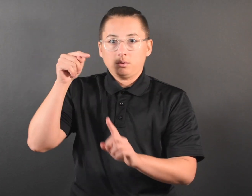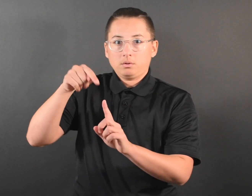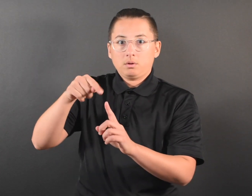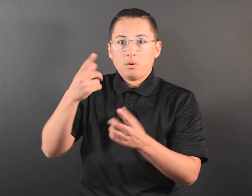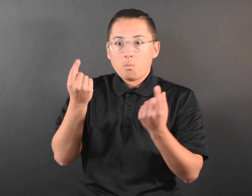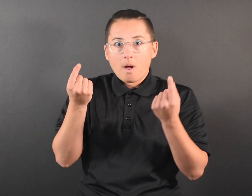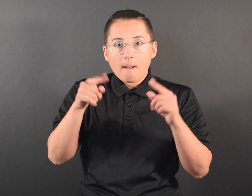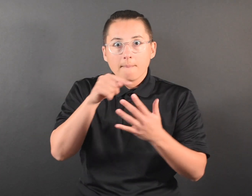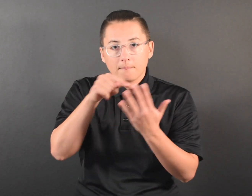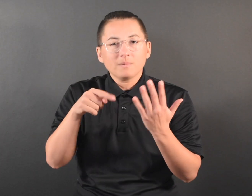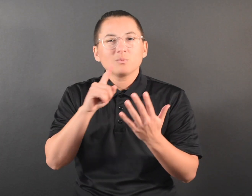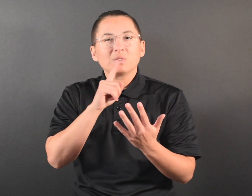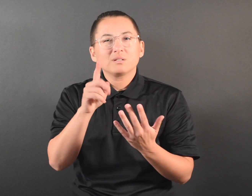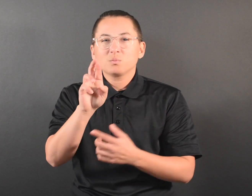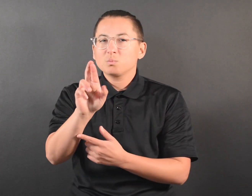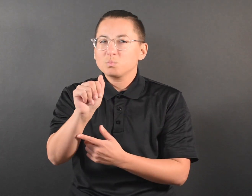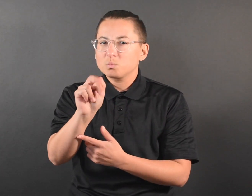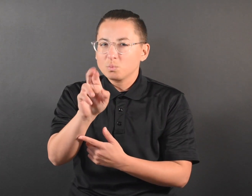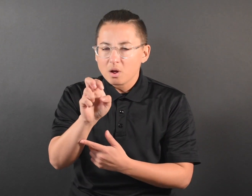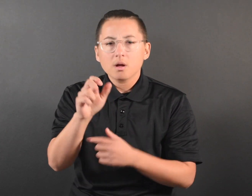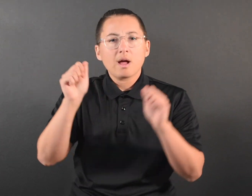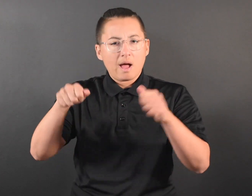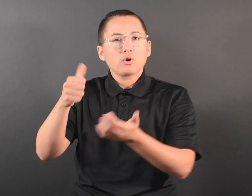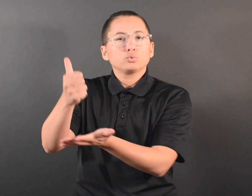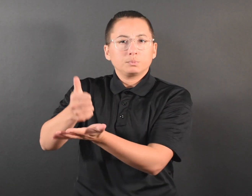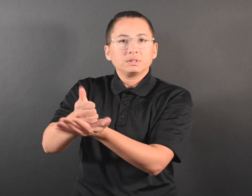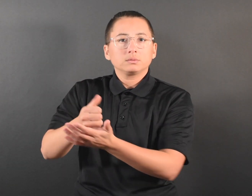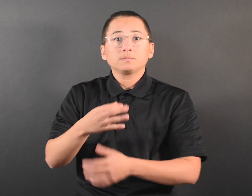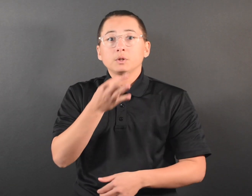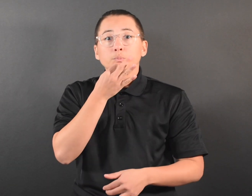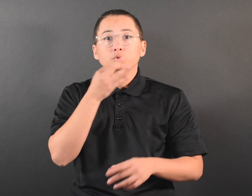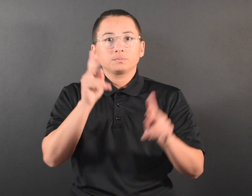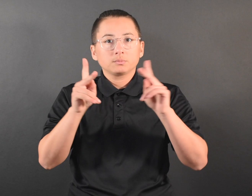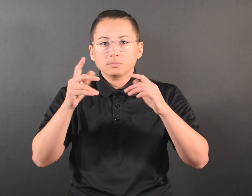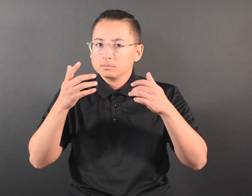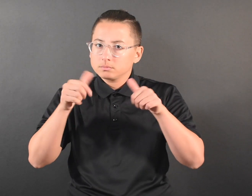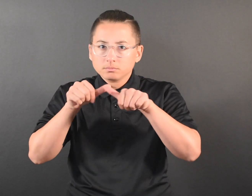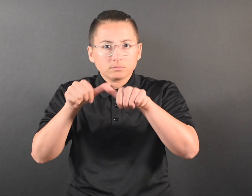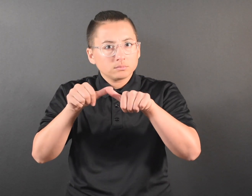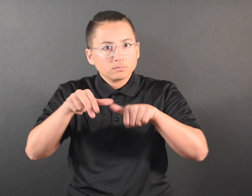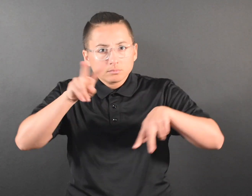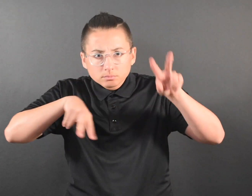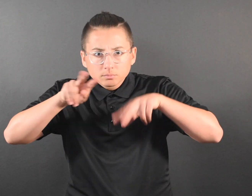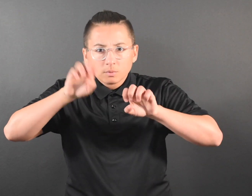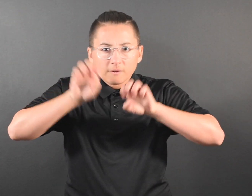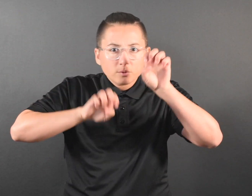but it is important to know these conditions are rare and usually treatable. Experts are constantly